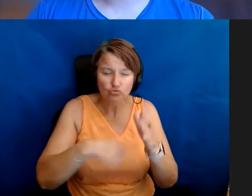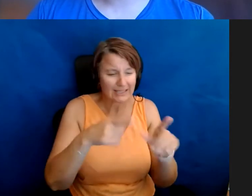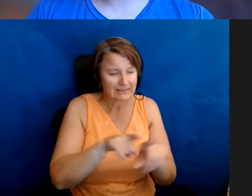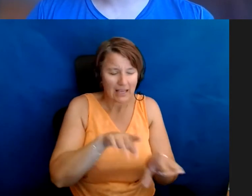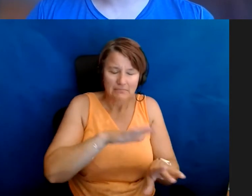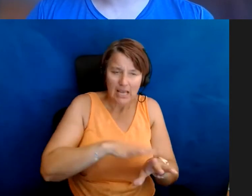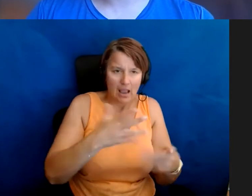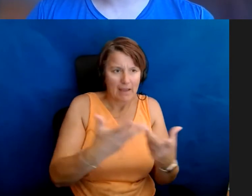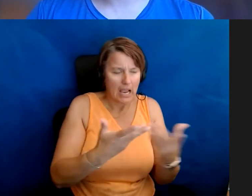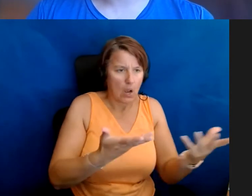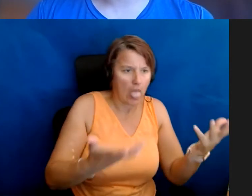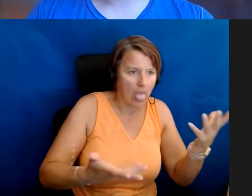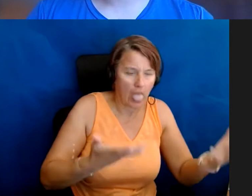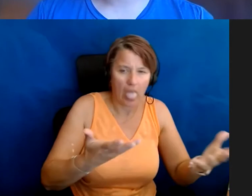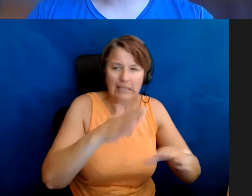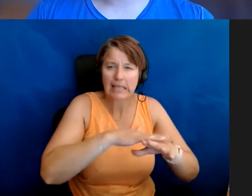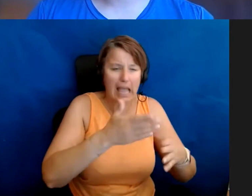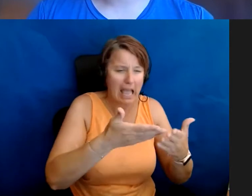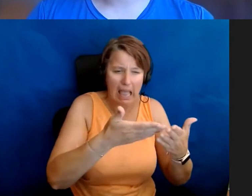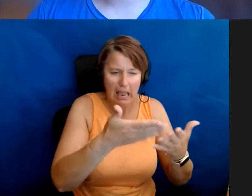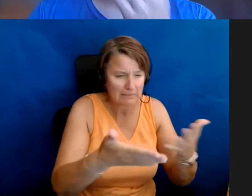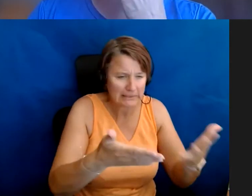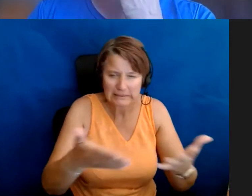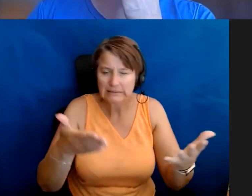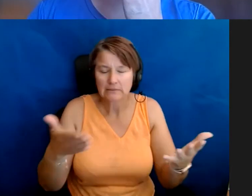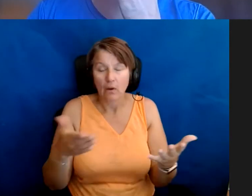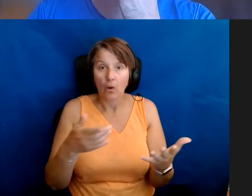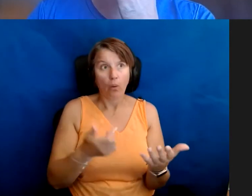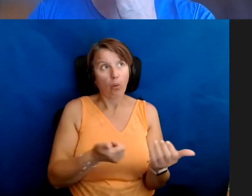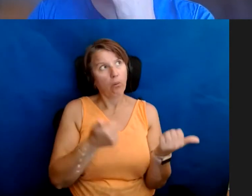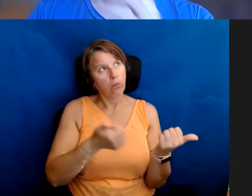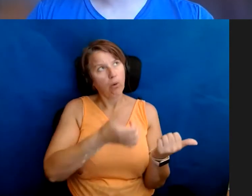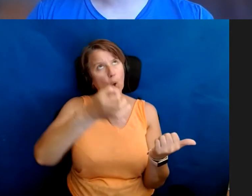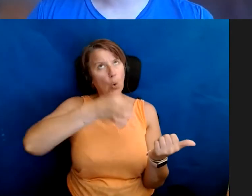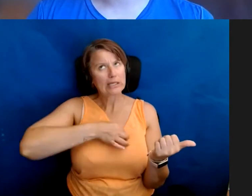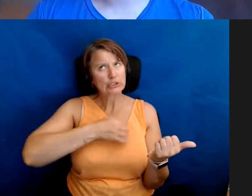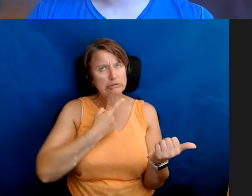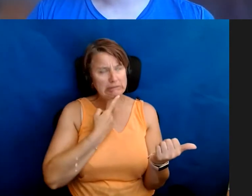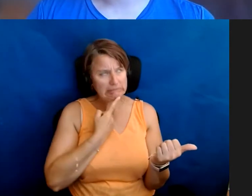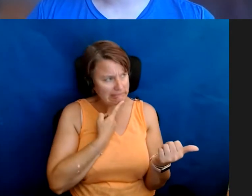Yeah, that's a good question. I don't think we'll ever do it again like that.